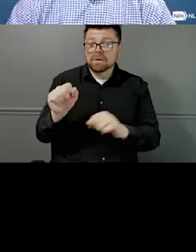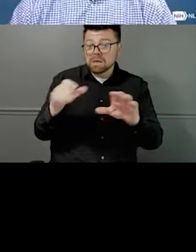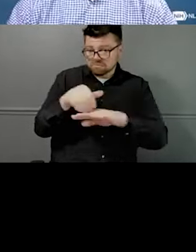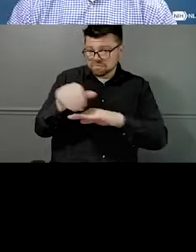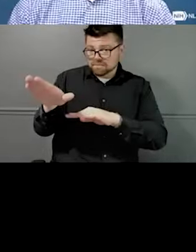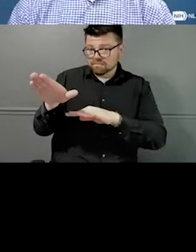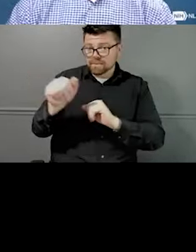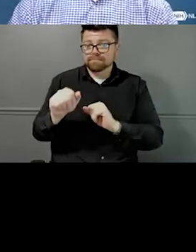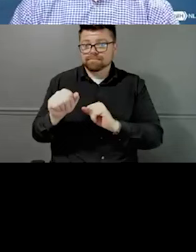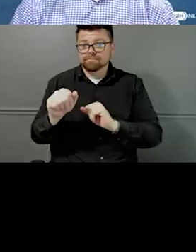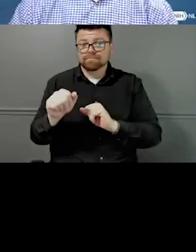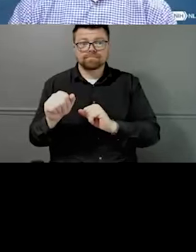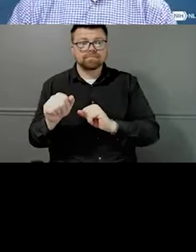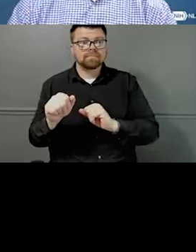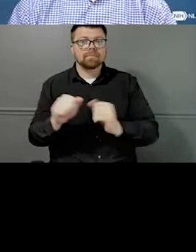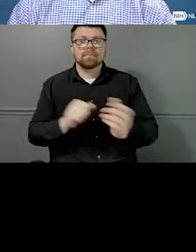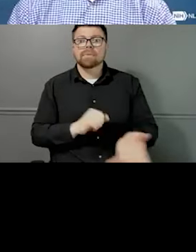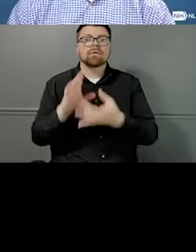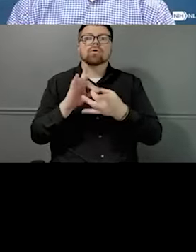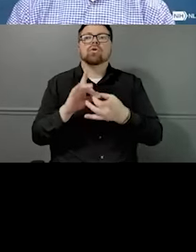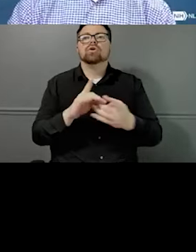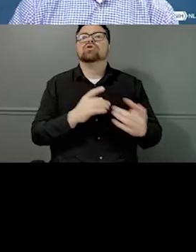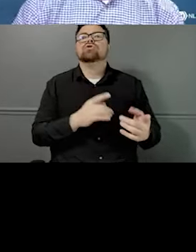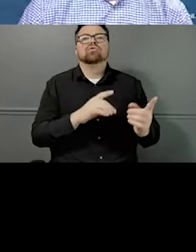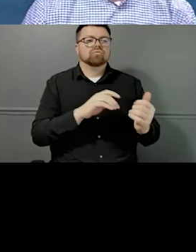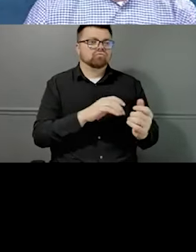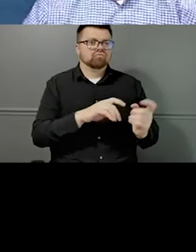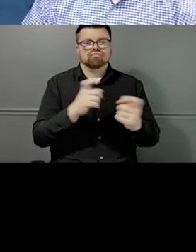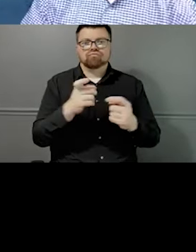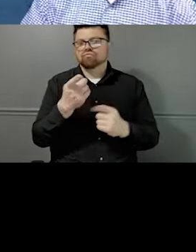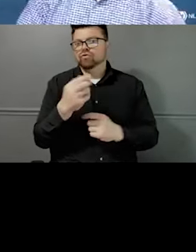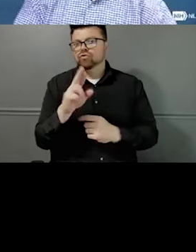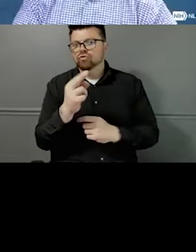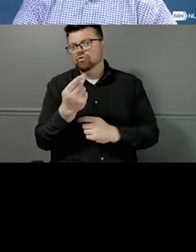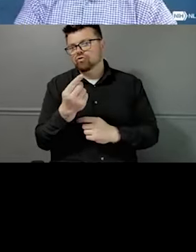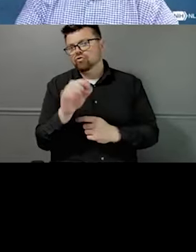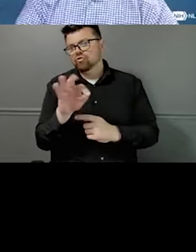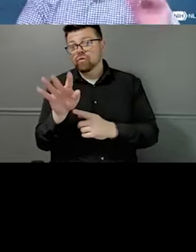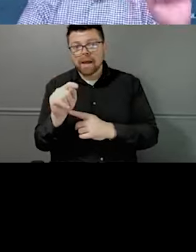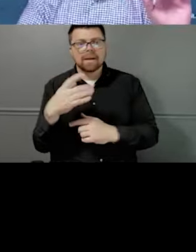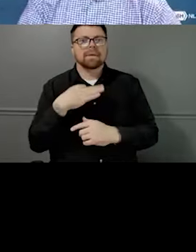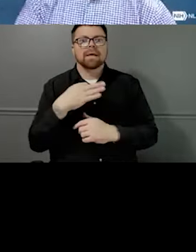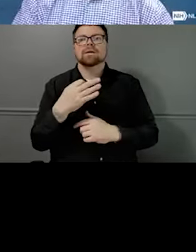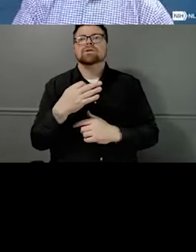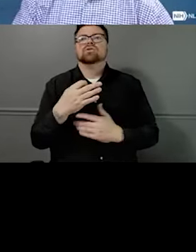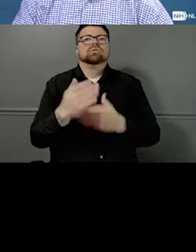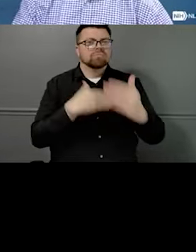part of the grant application package at Research.gov. Think of it like that and you'll